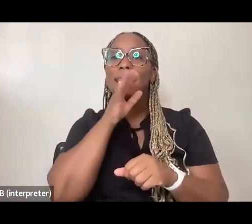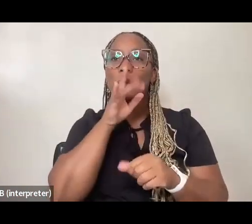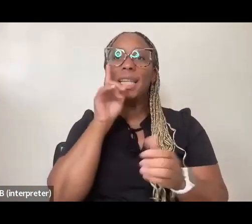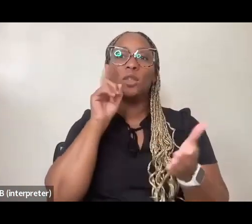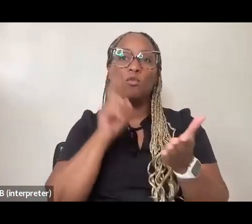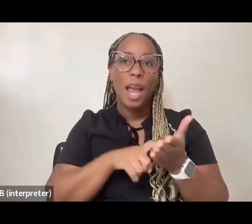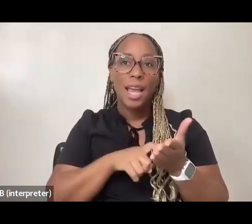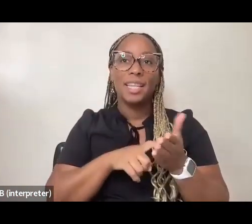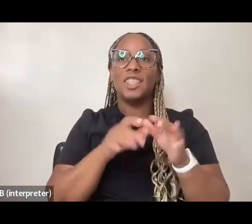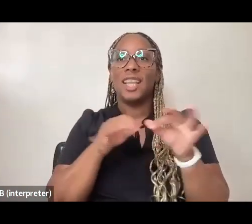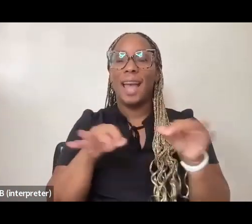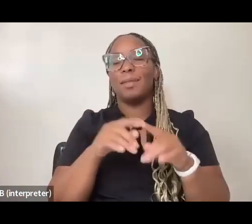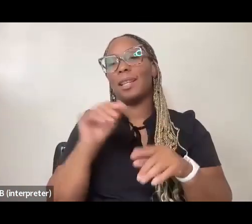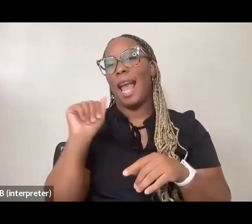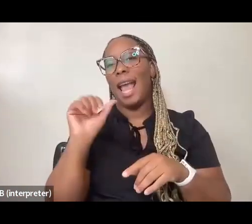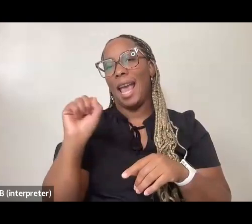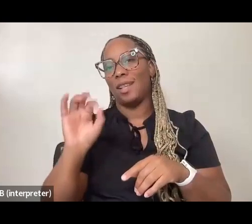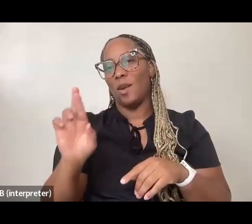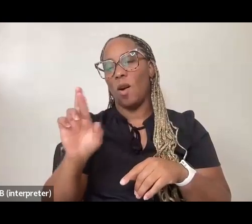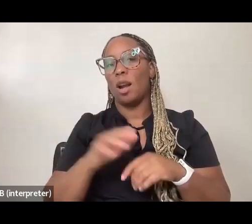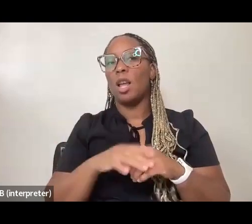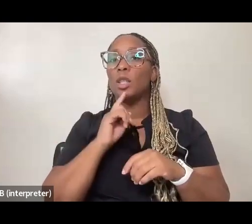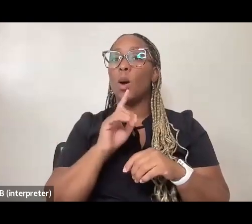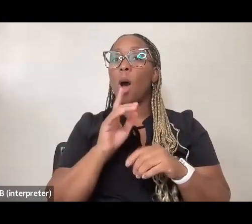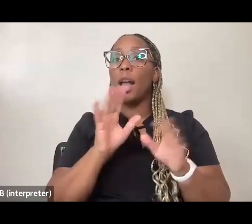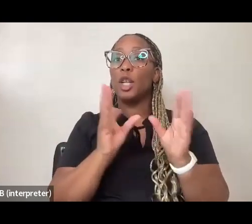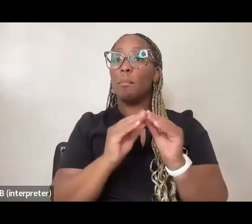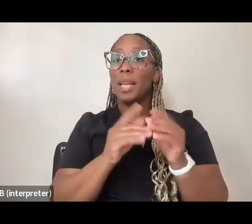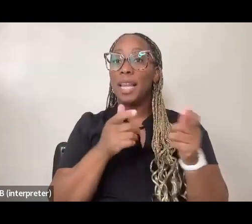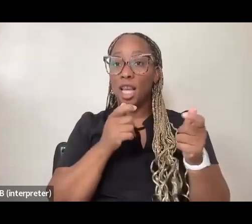You can turn this on from your controls, it's more actions,